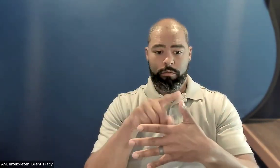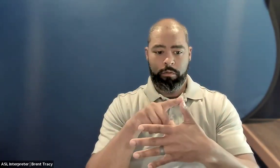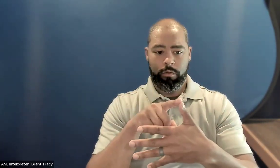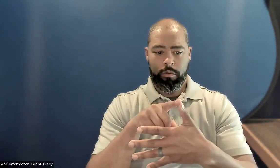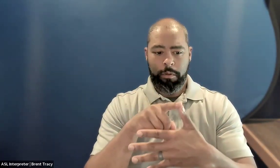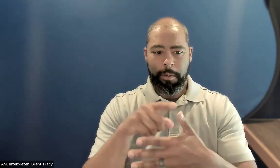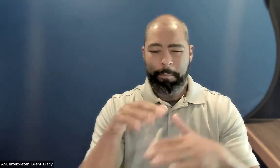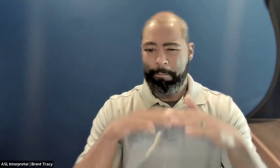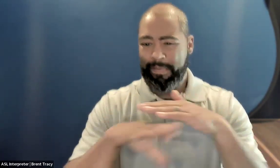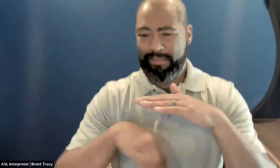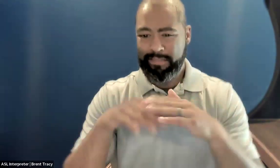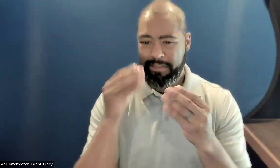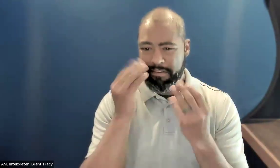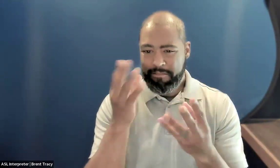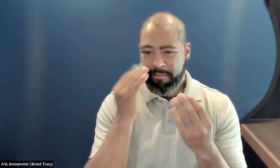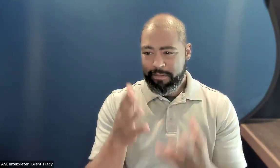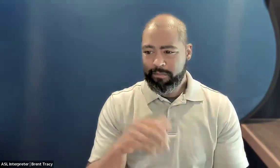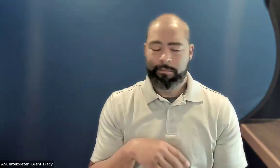things like what the project is.